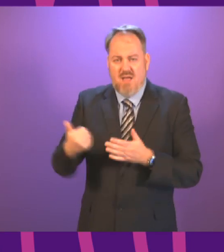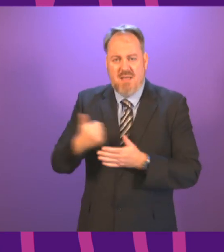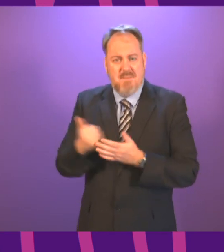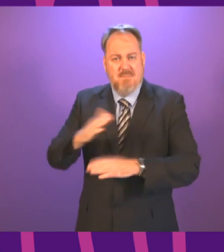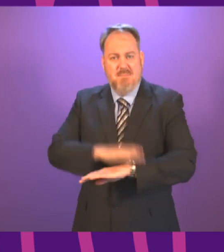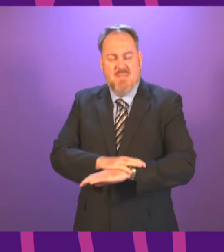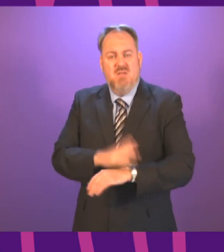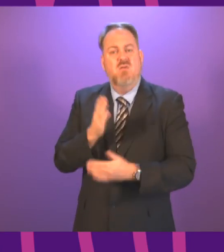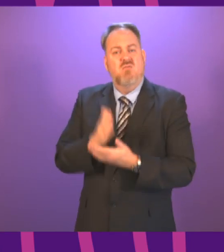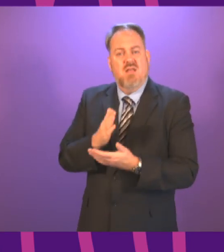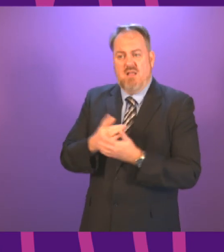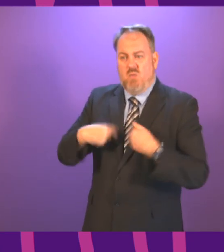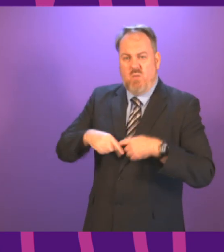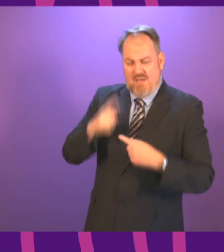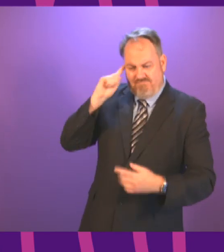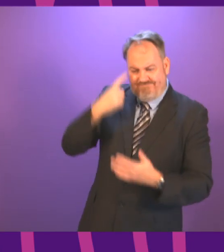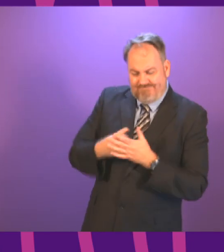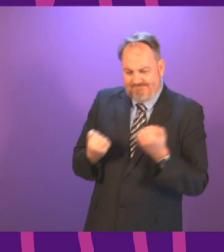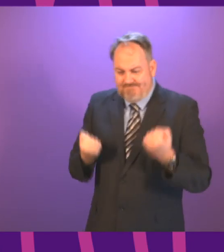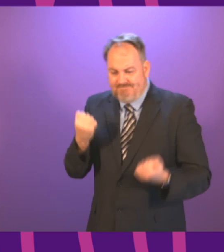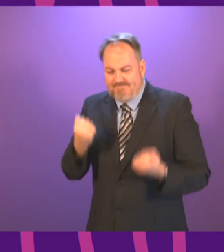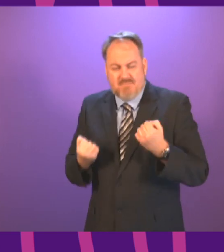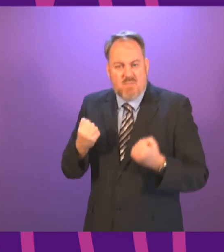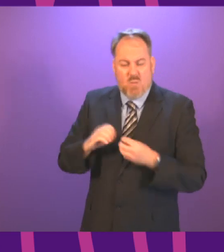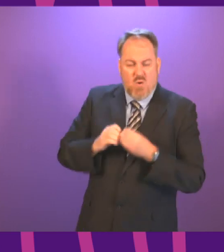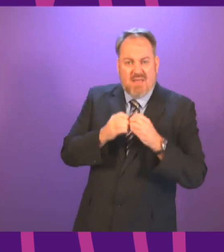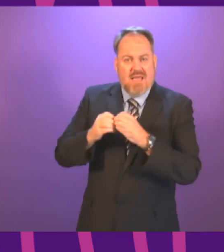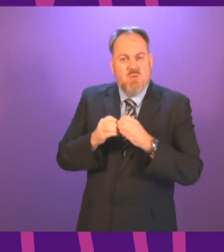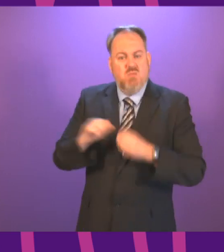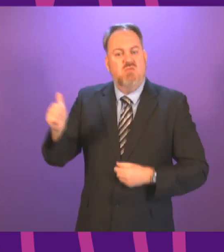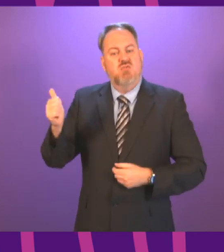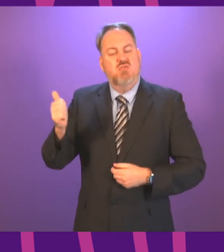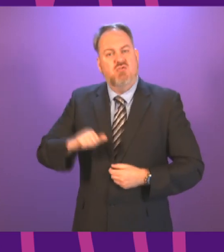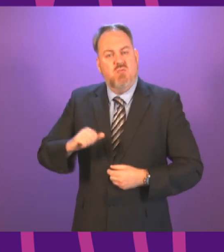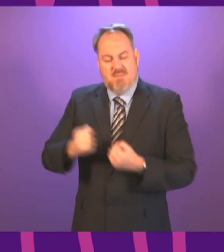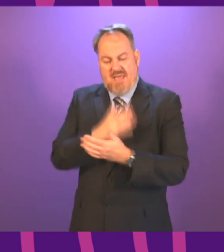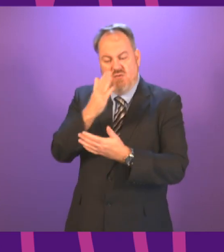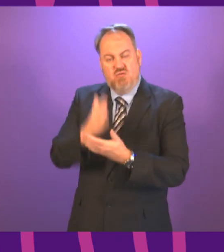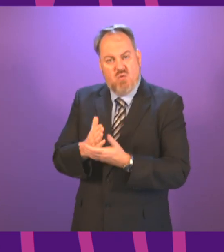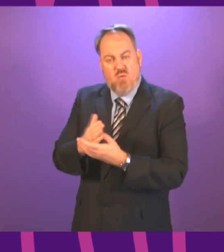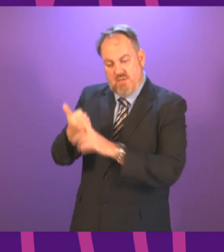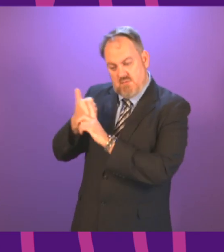health board, as we make judgments to ensure that we give the health service the best possible